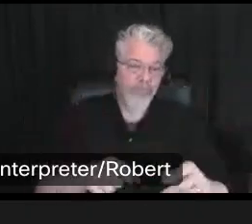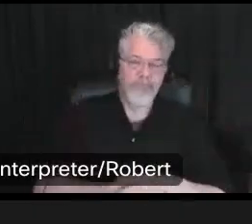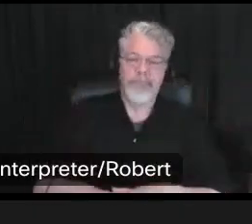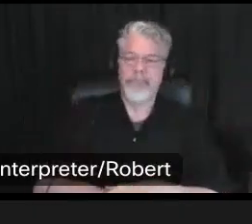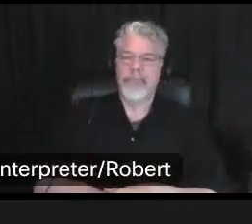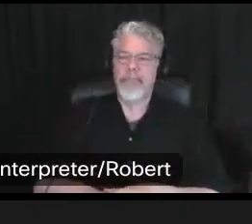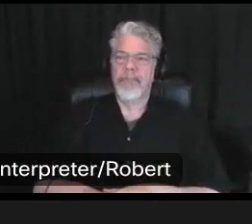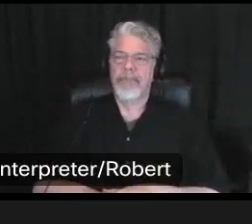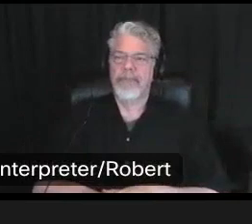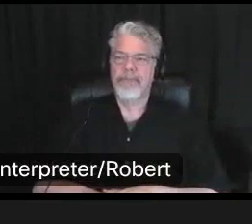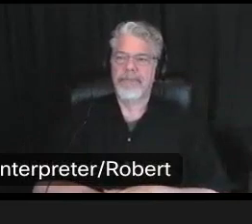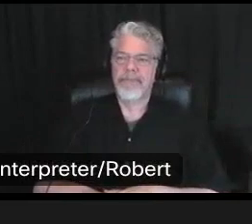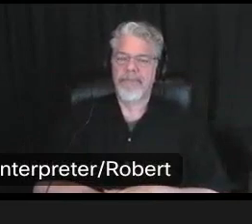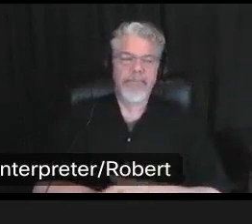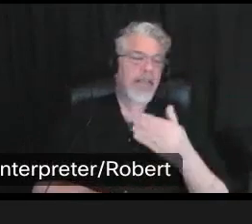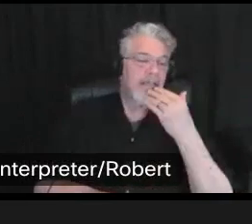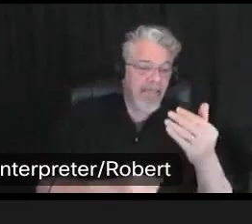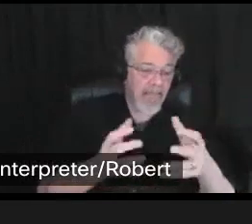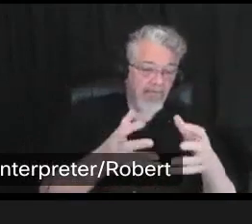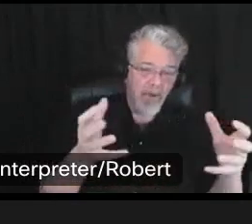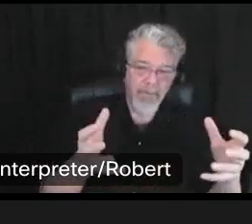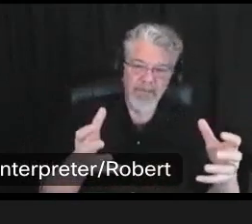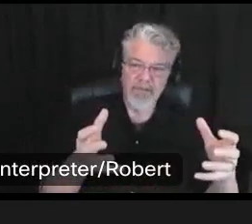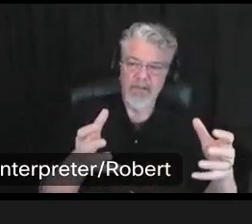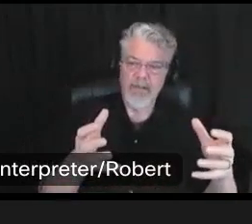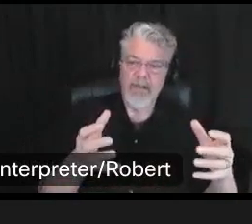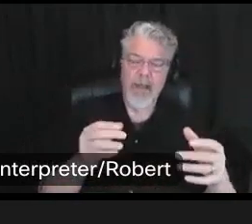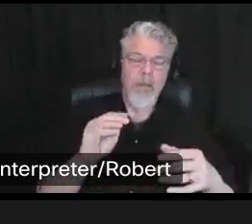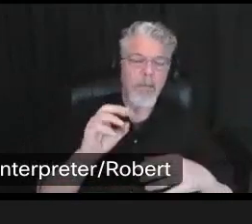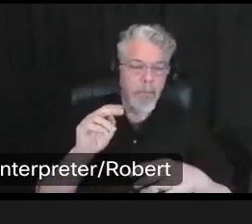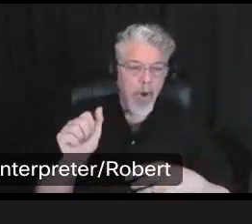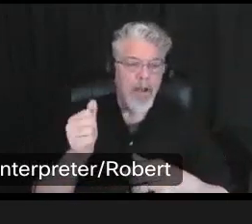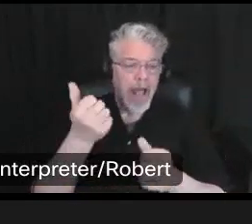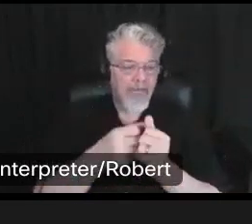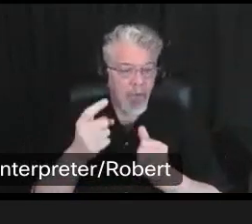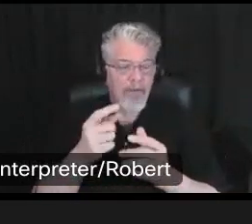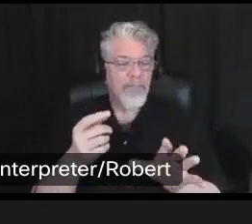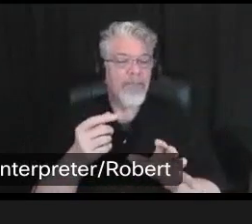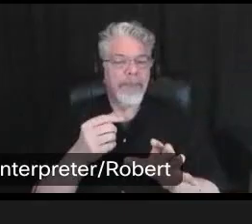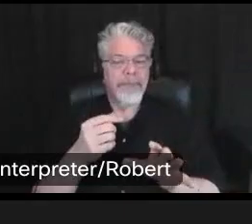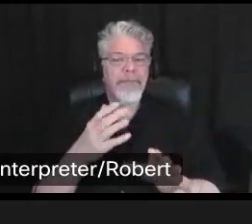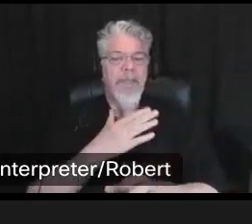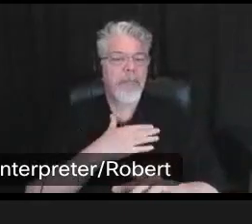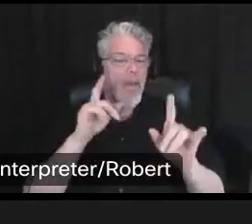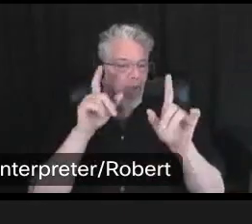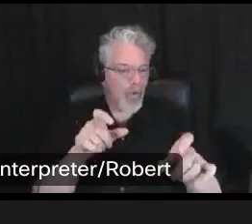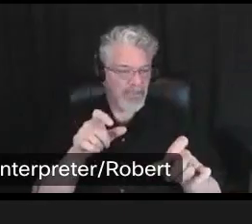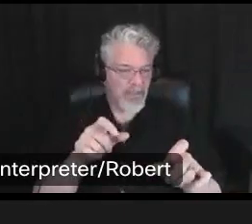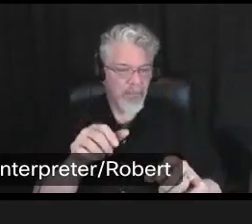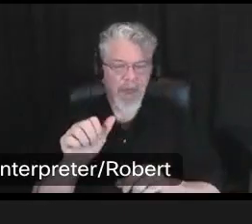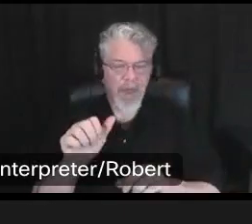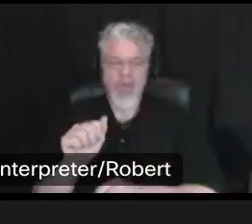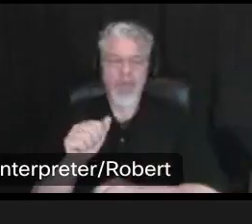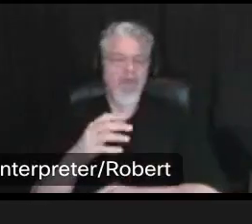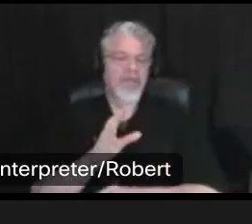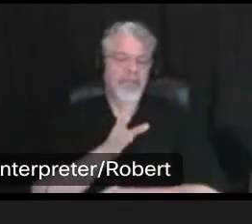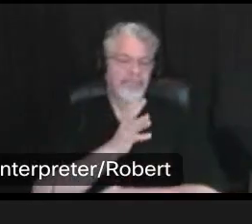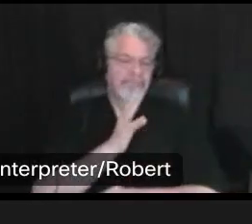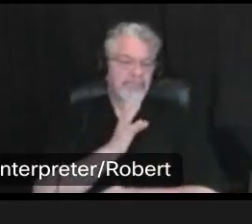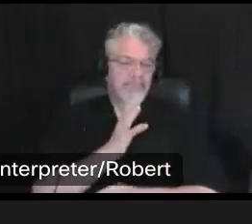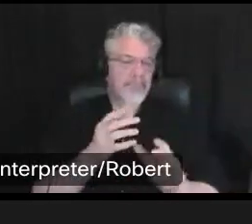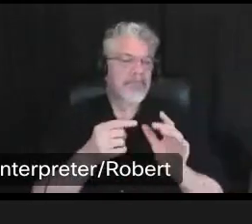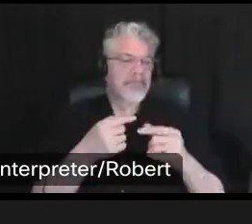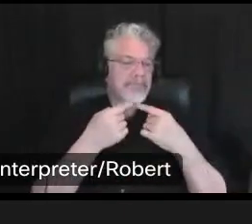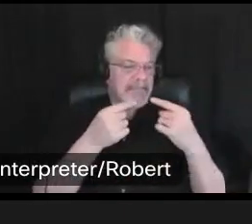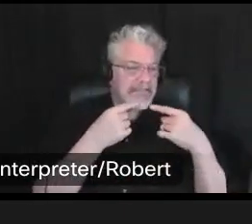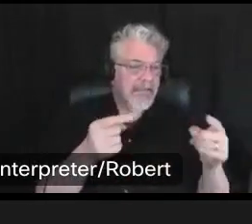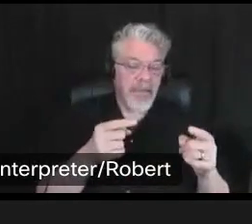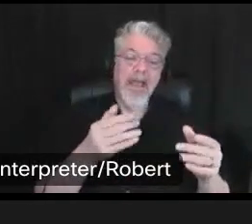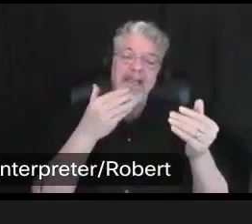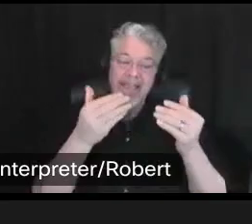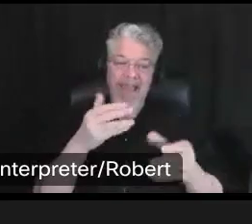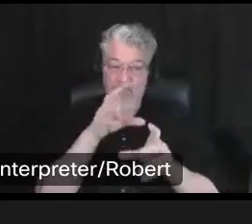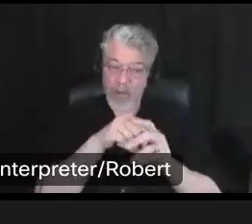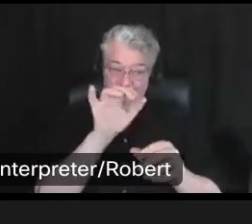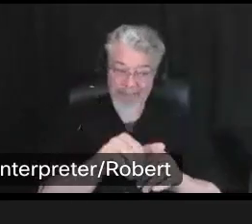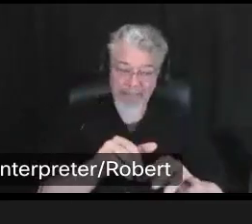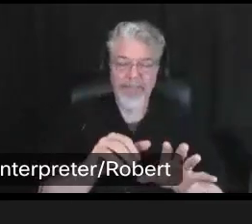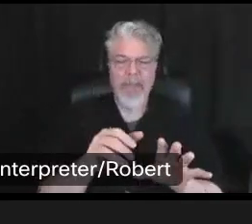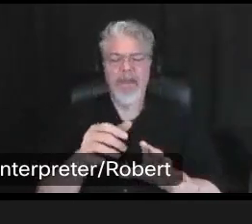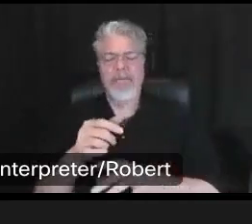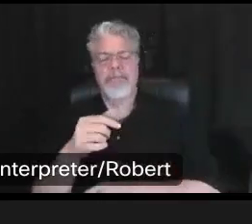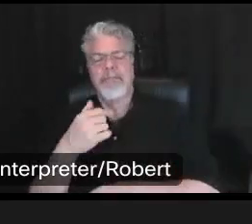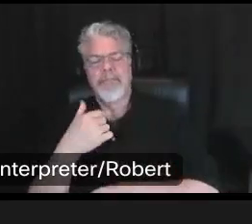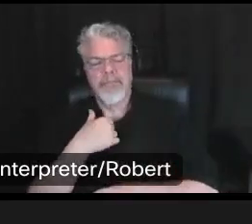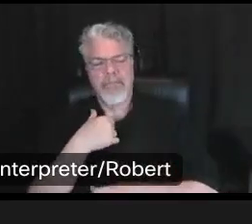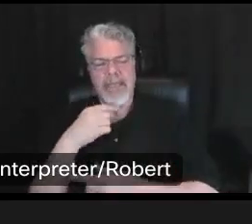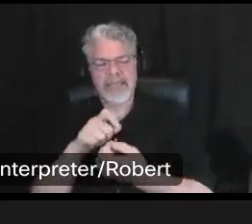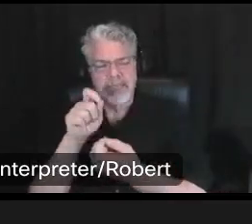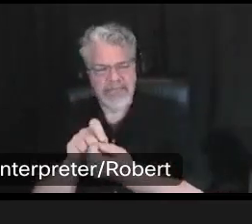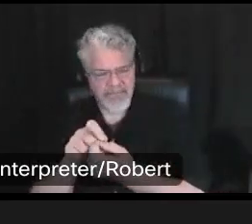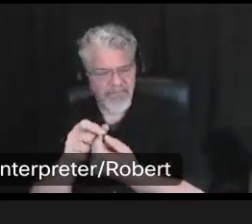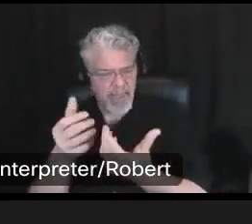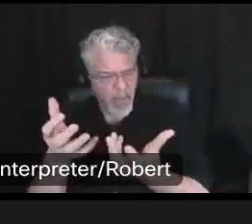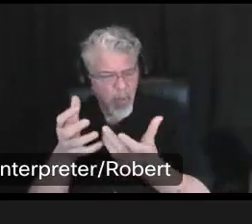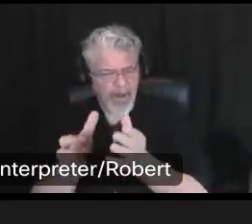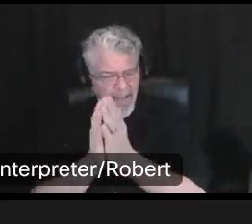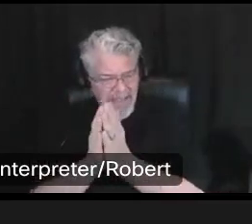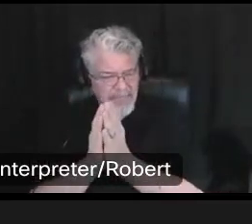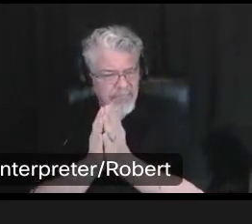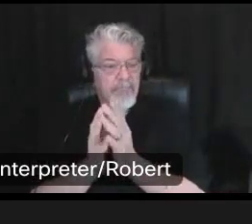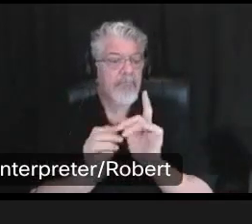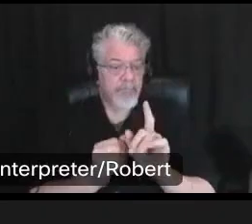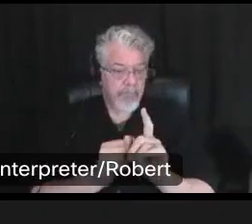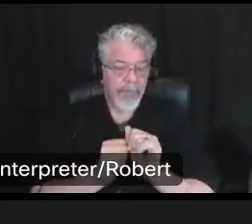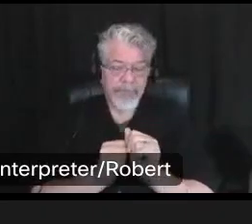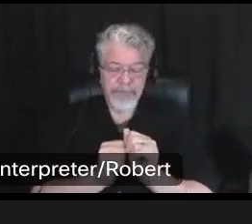Thanks very much Mona and everybody. So my question about the audible signals and and thank you for including them, but what I was specifically trying to ask is this.